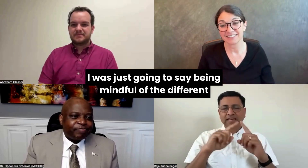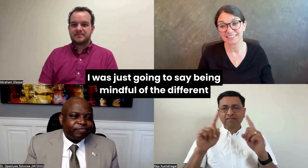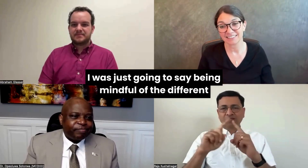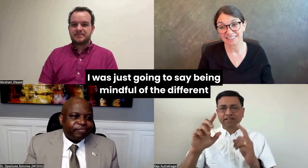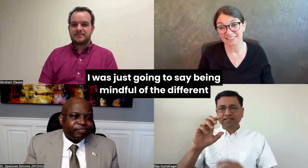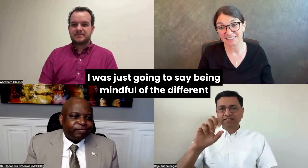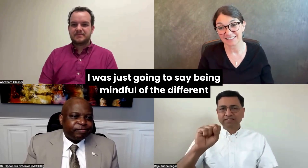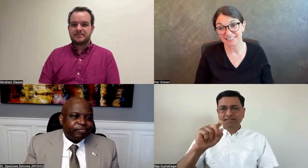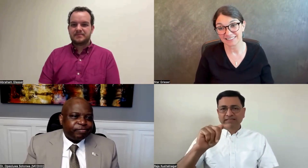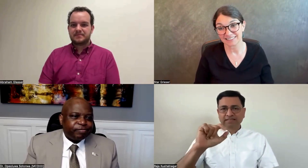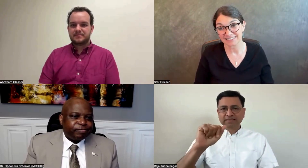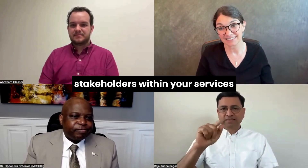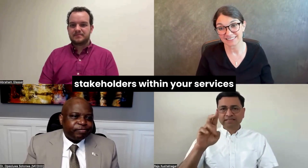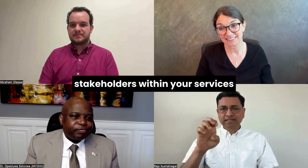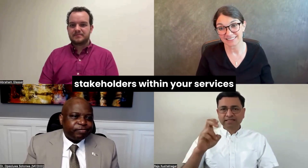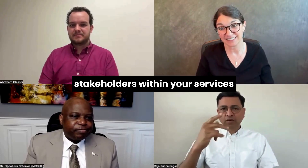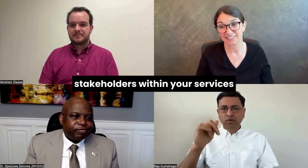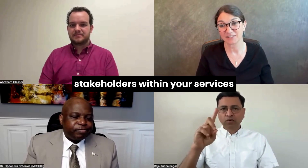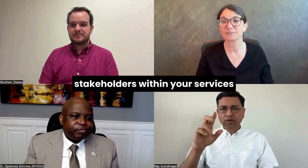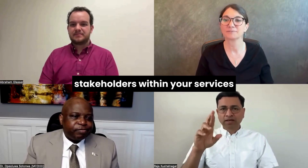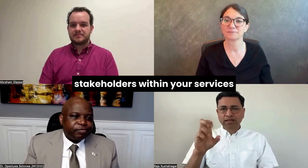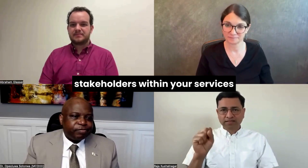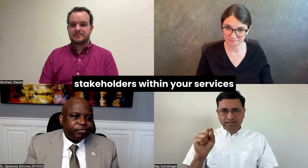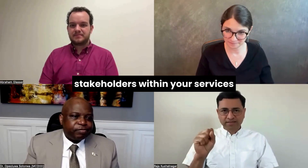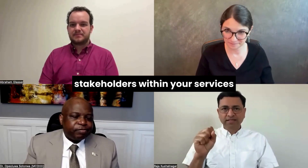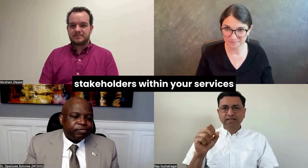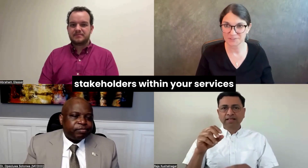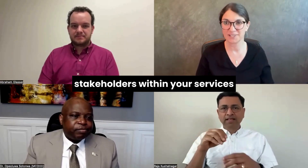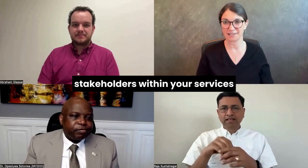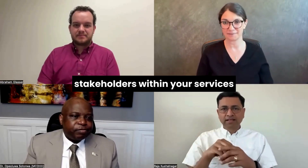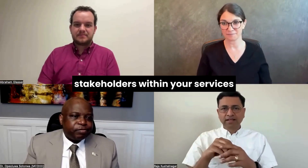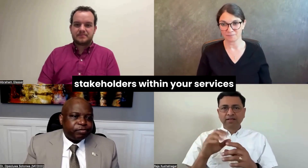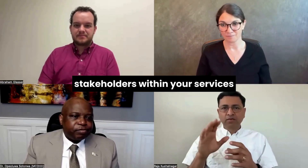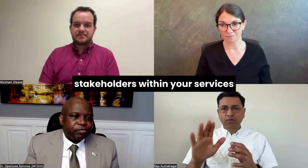stakeholders within your services